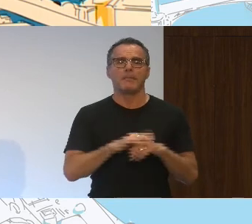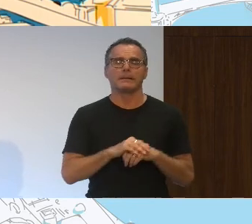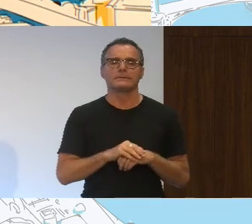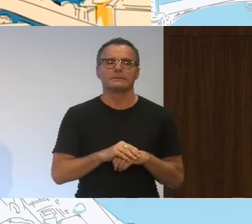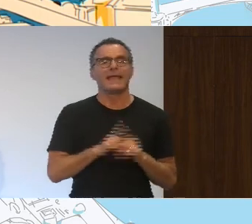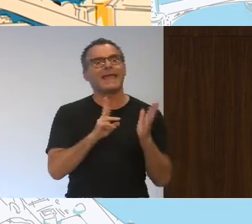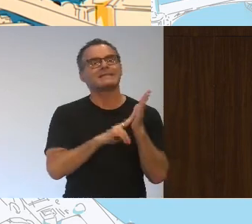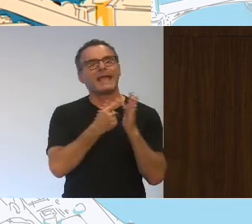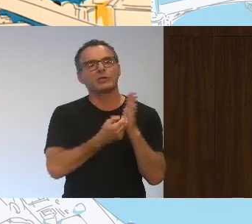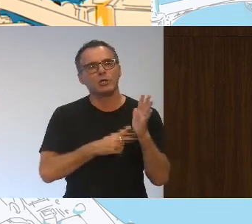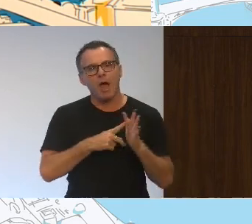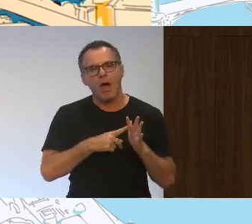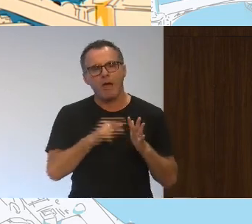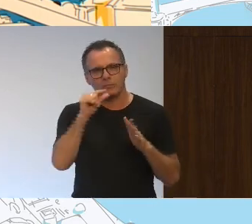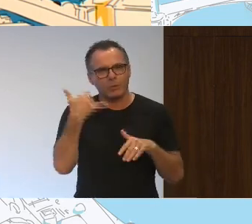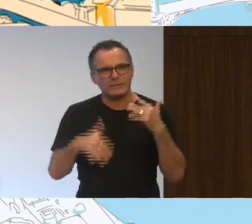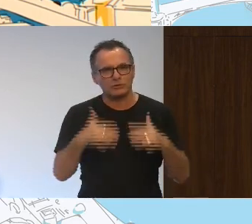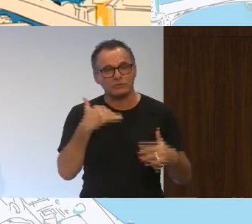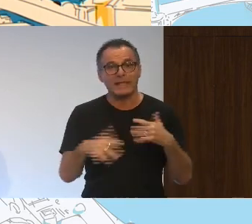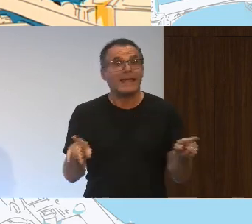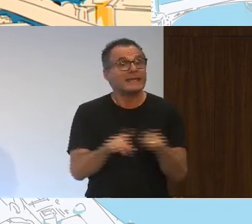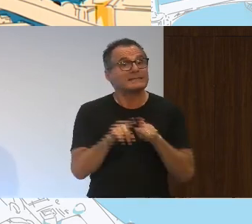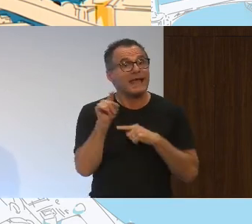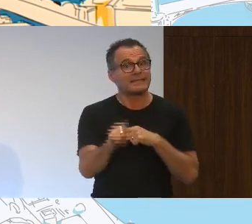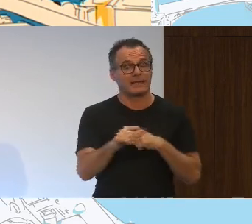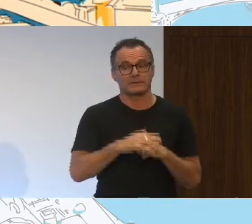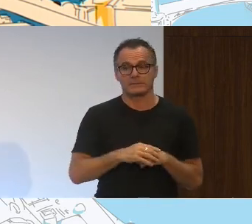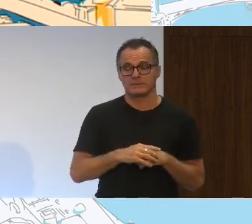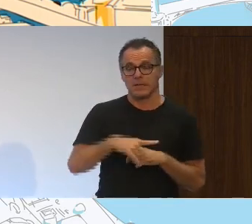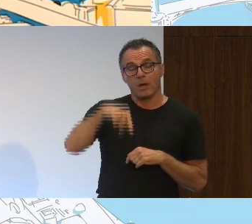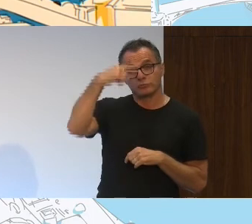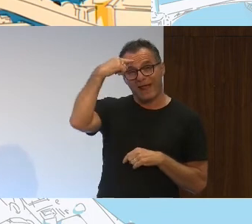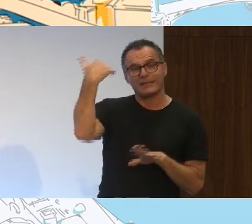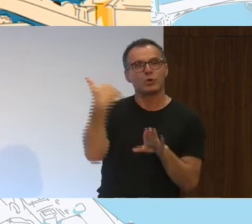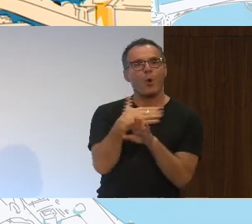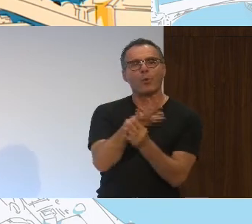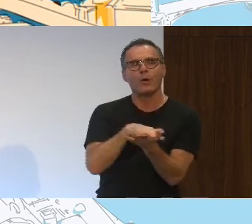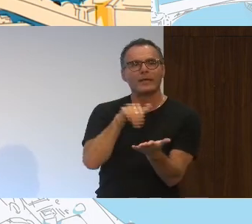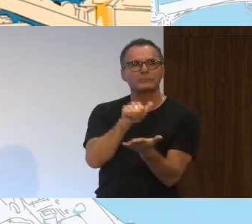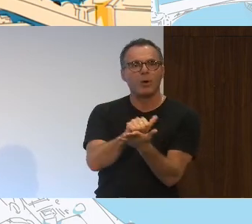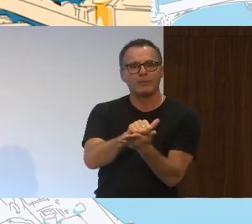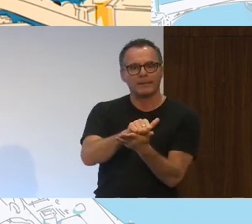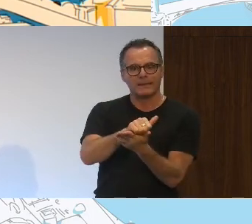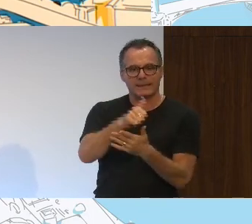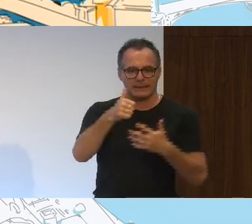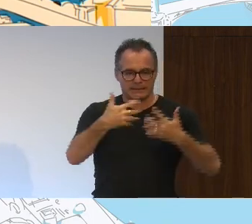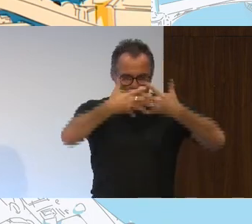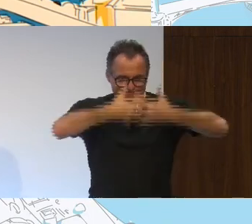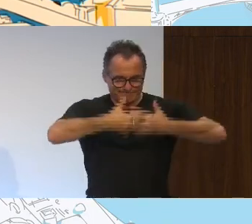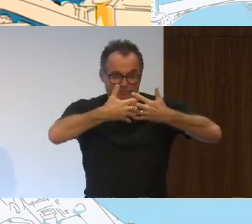But it's a little bit like that. This brain, the brain doesn't work properly, has a little bit. It turns itself on and then it turns itself off.